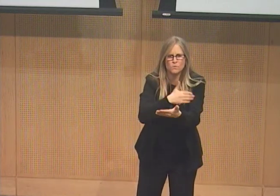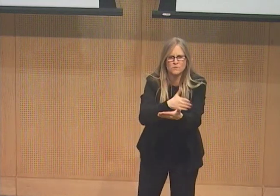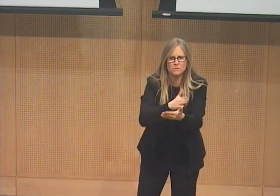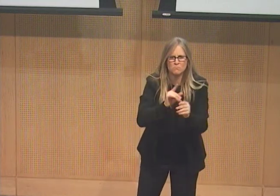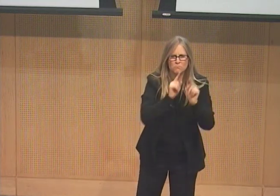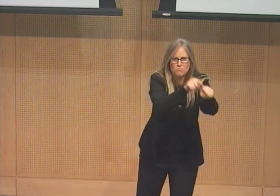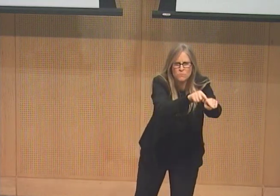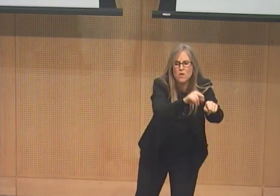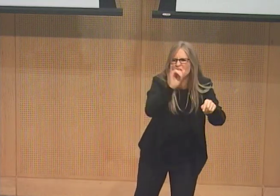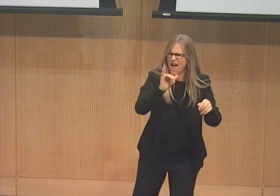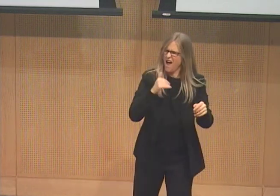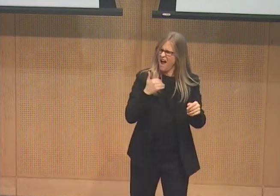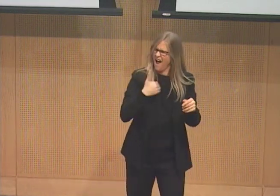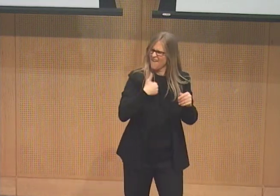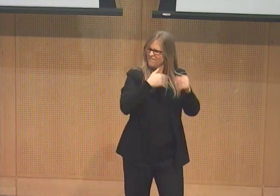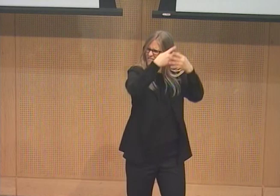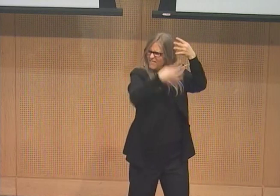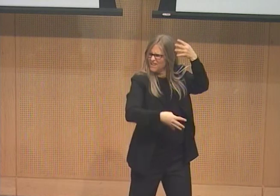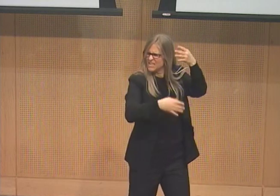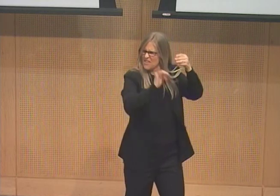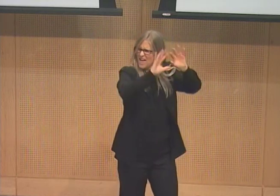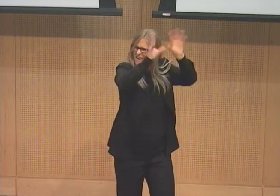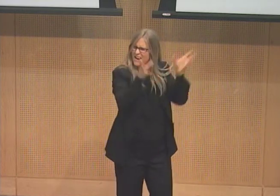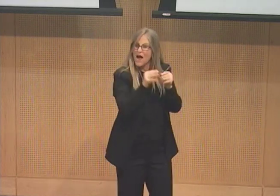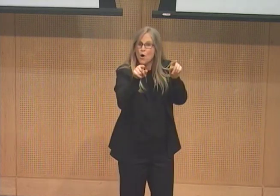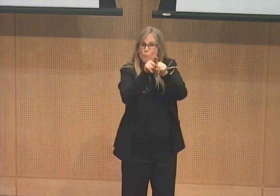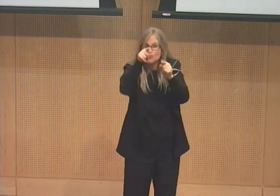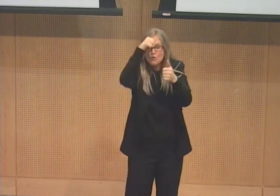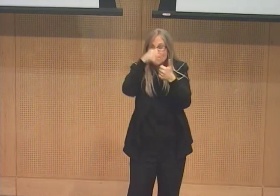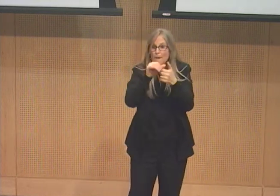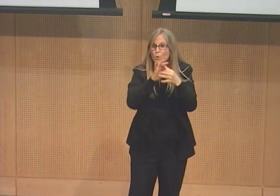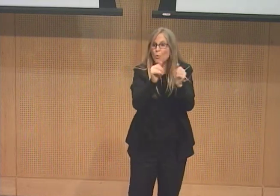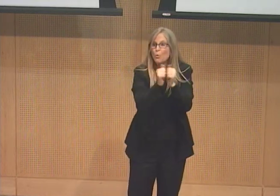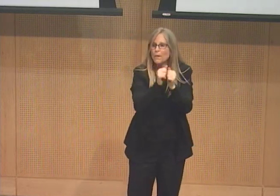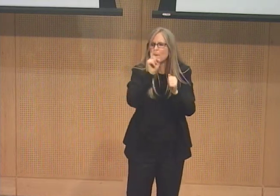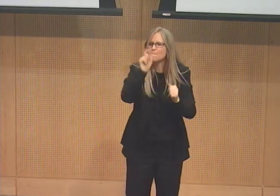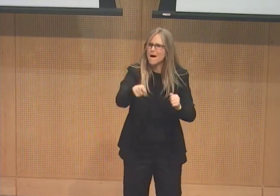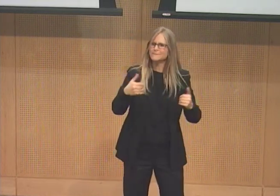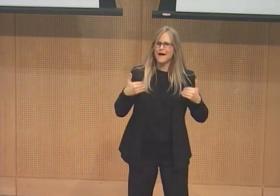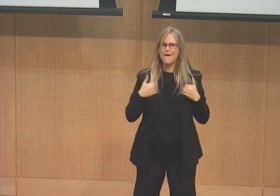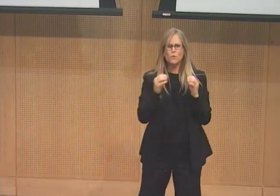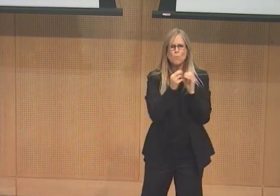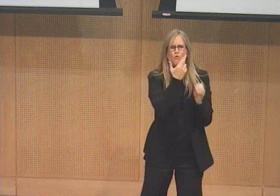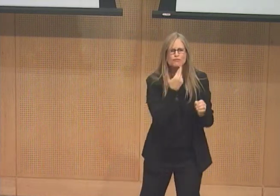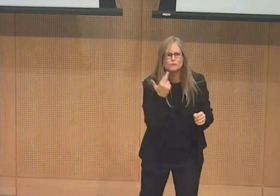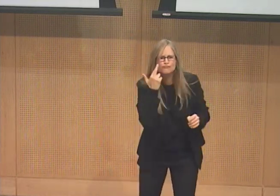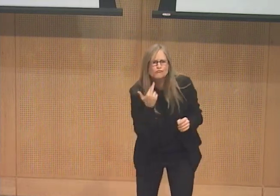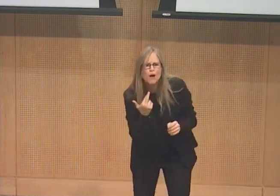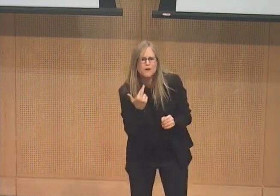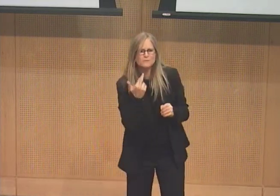"Carnegie Hall"-- all of those things deal with, you know--